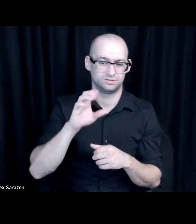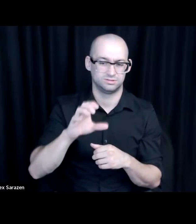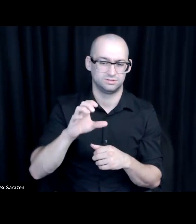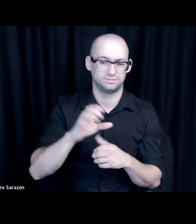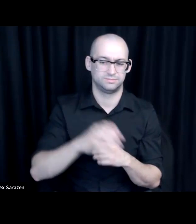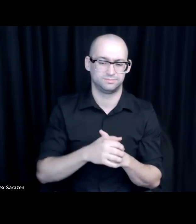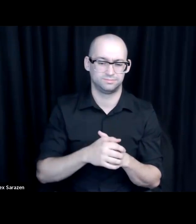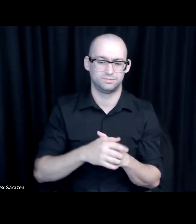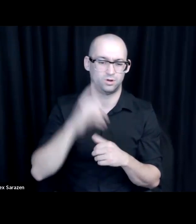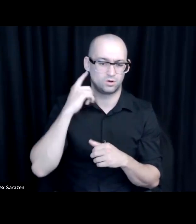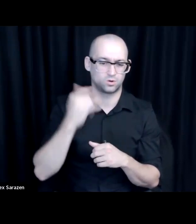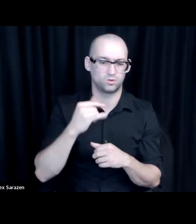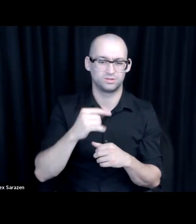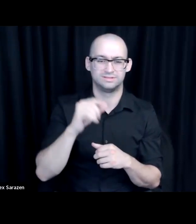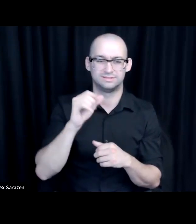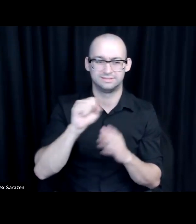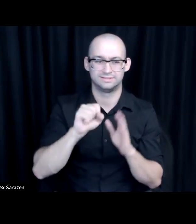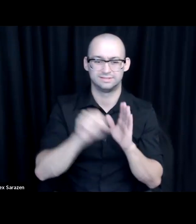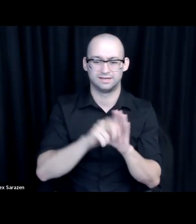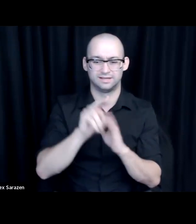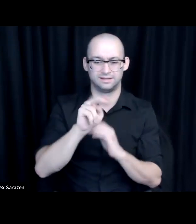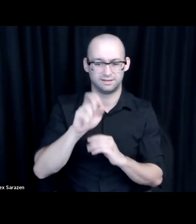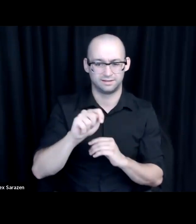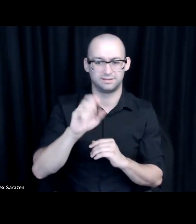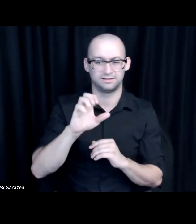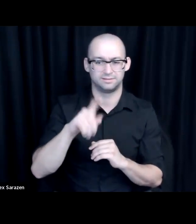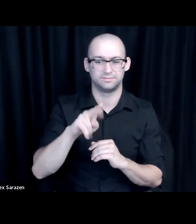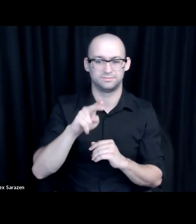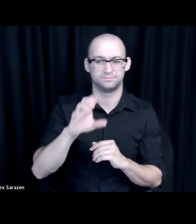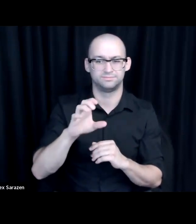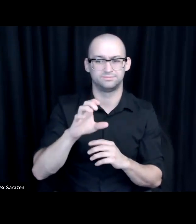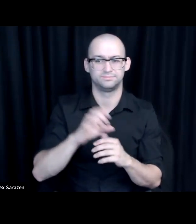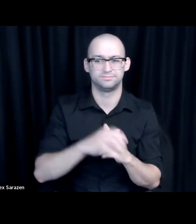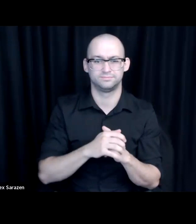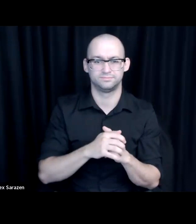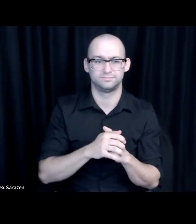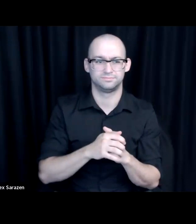Golden State, and CDT, for any of these opportunities, and we'll help get you